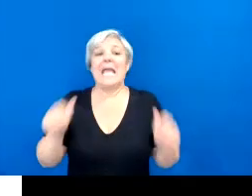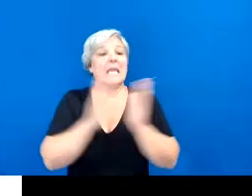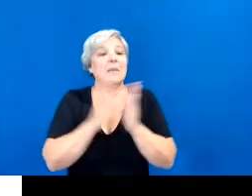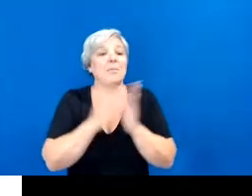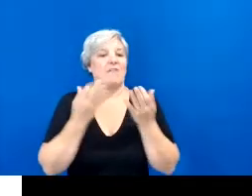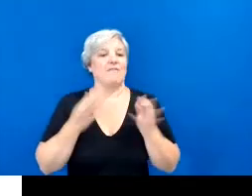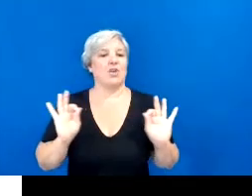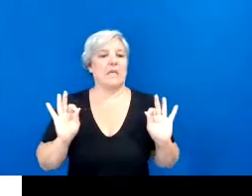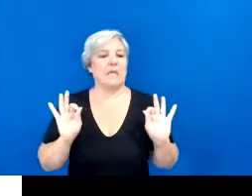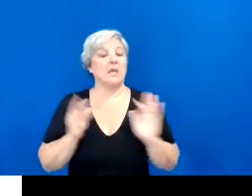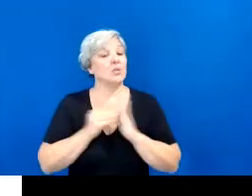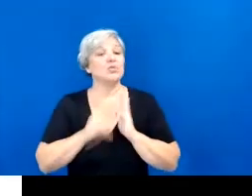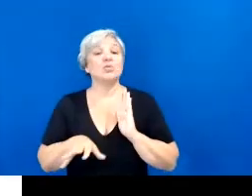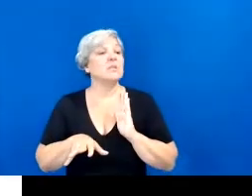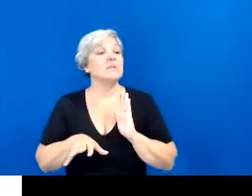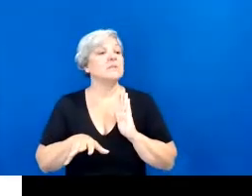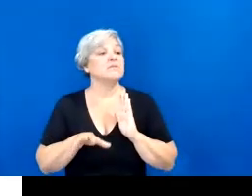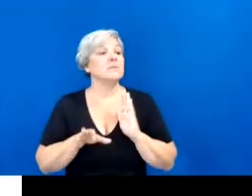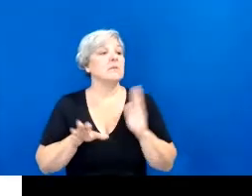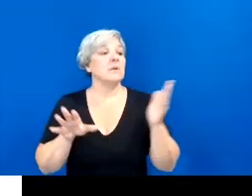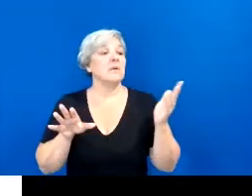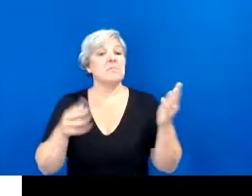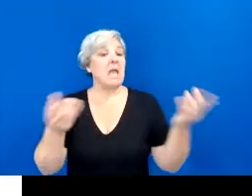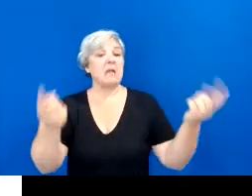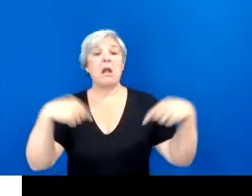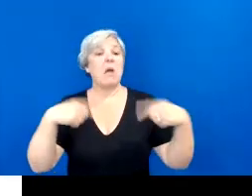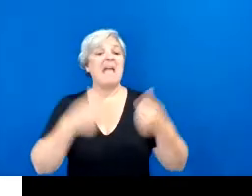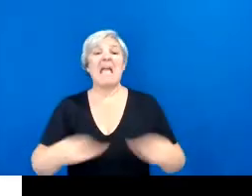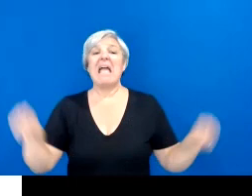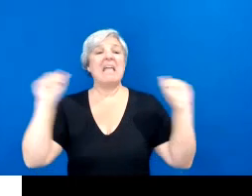for our students, and that can come from any number of sources.